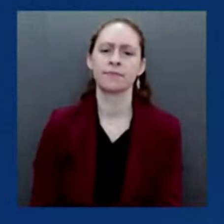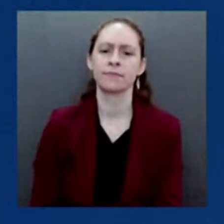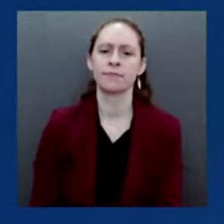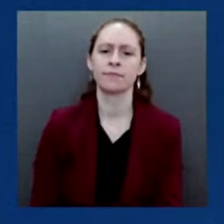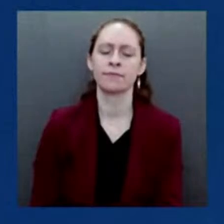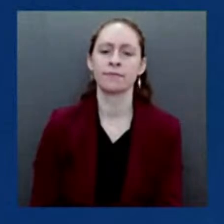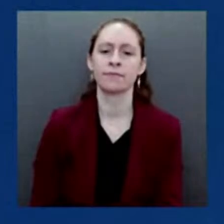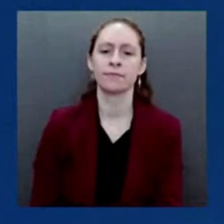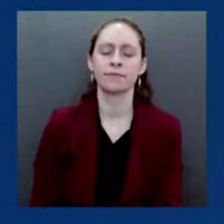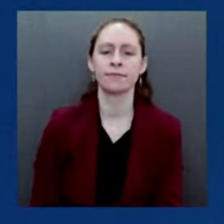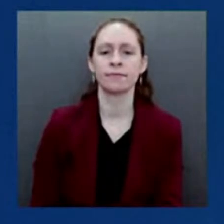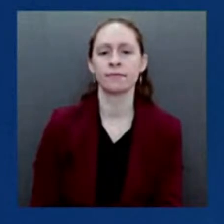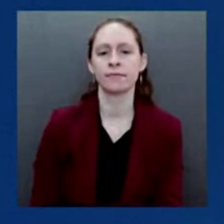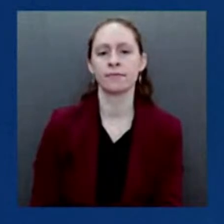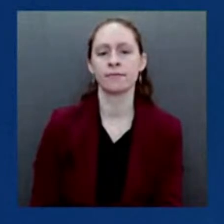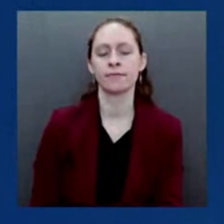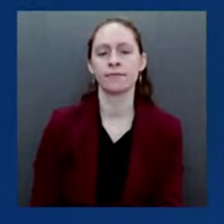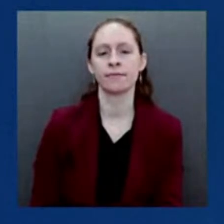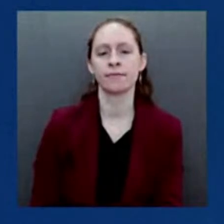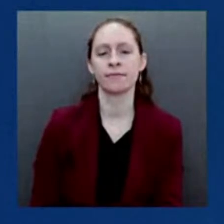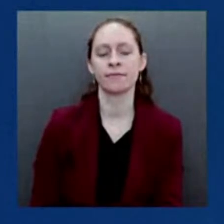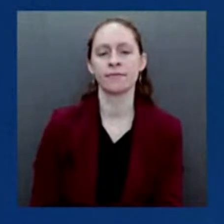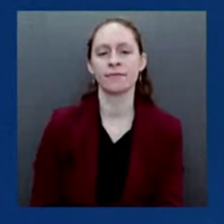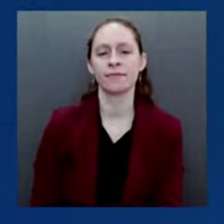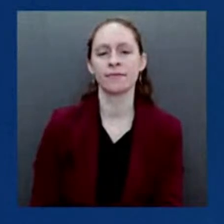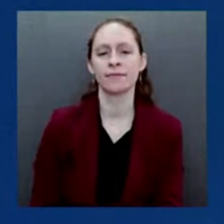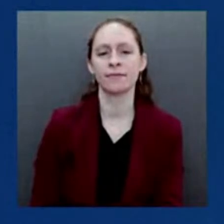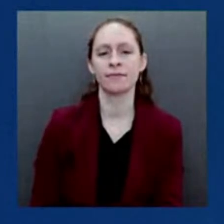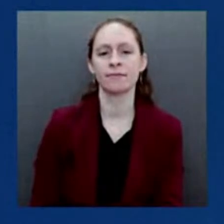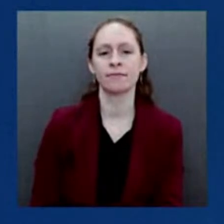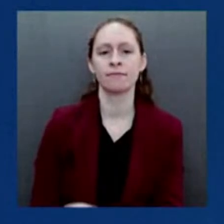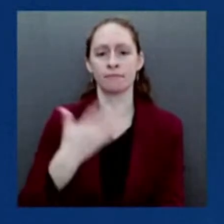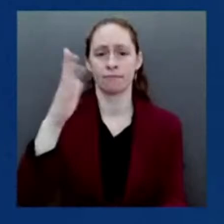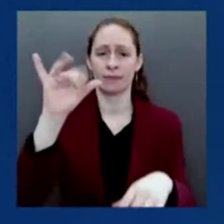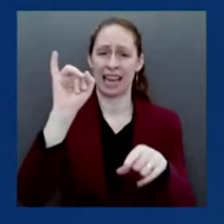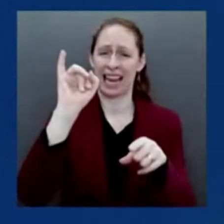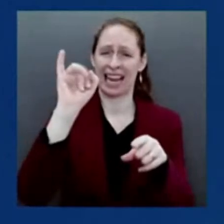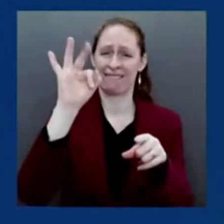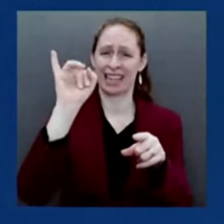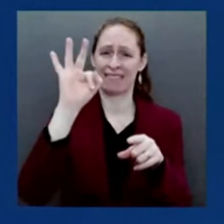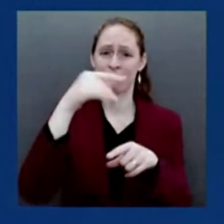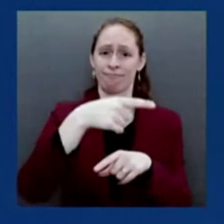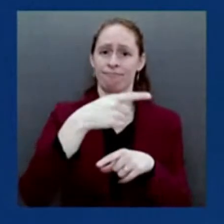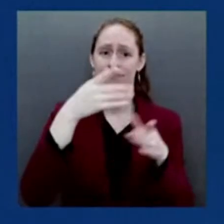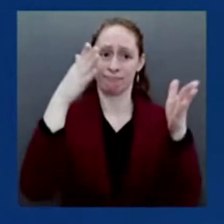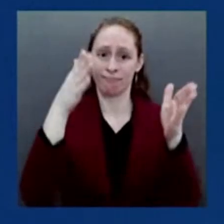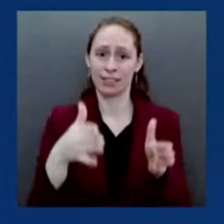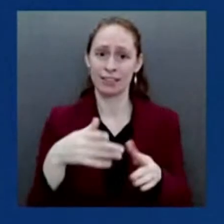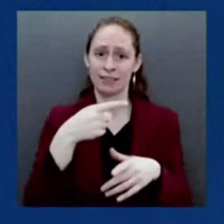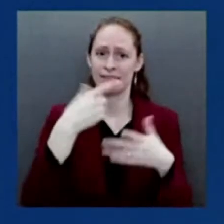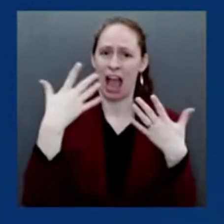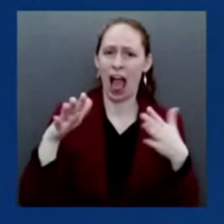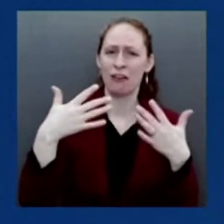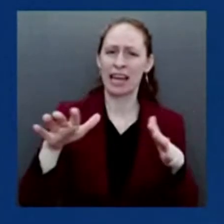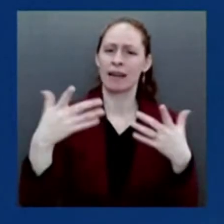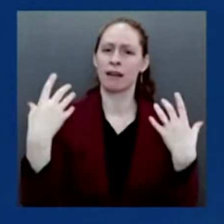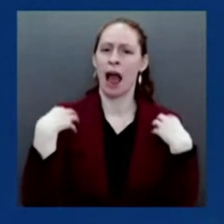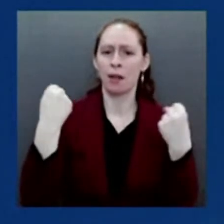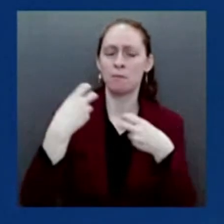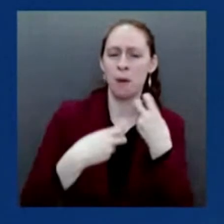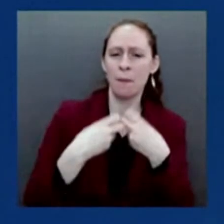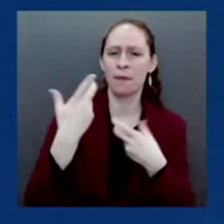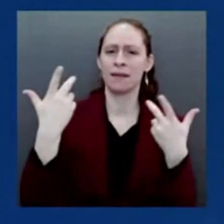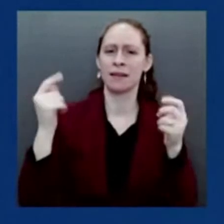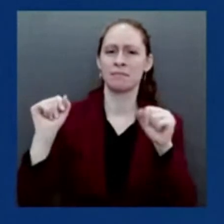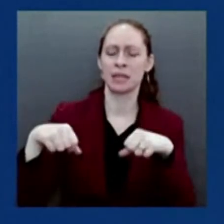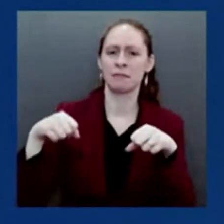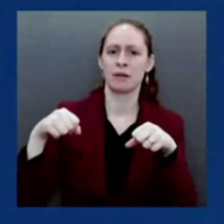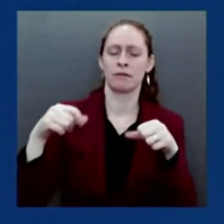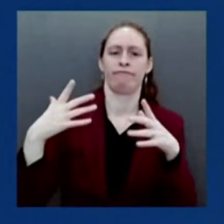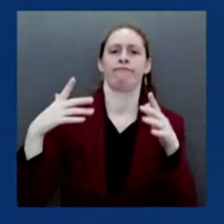FOCUS ON THE TREATMENT